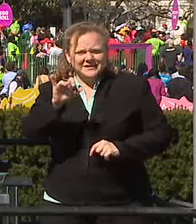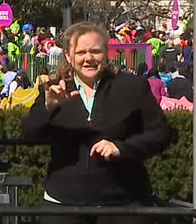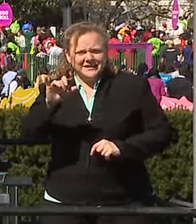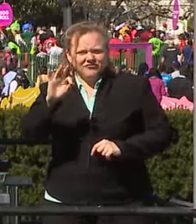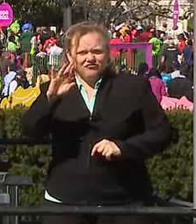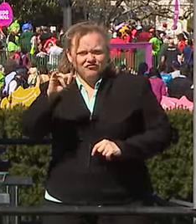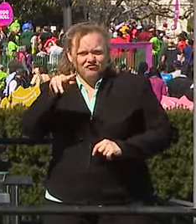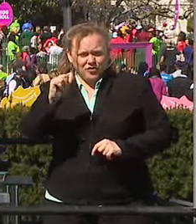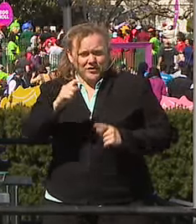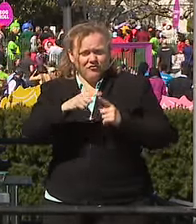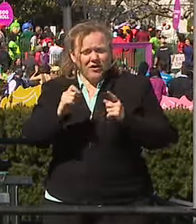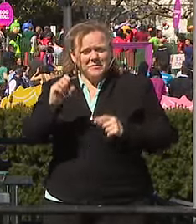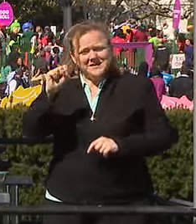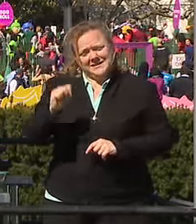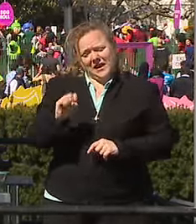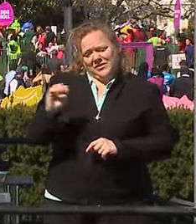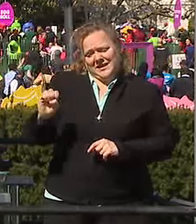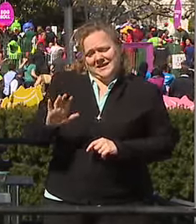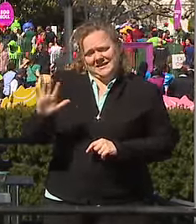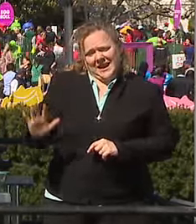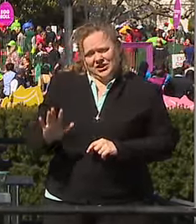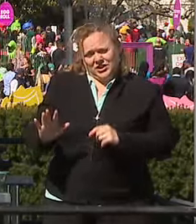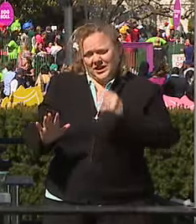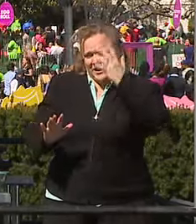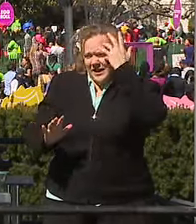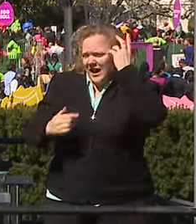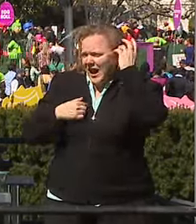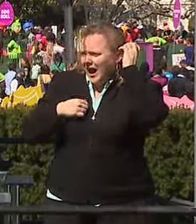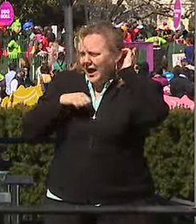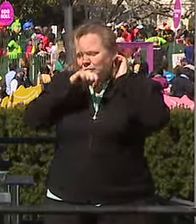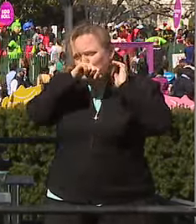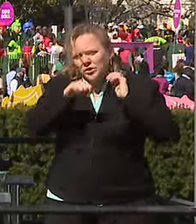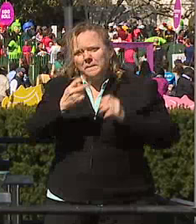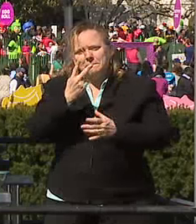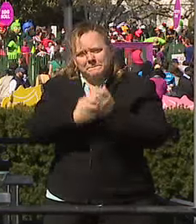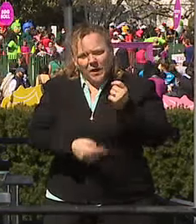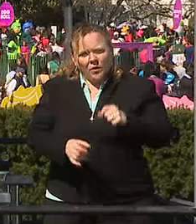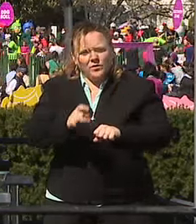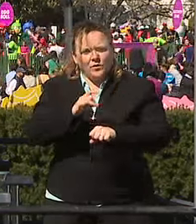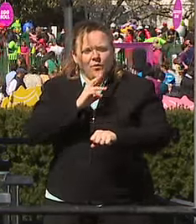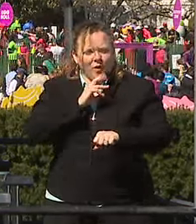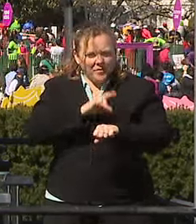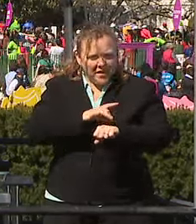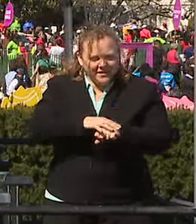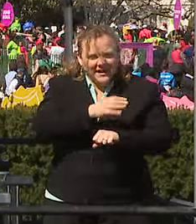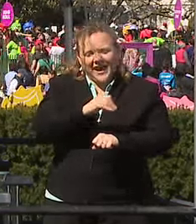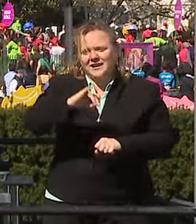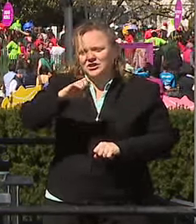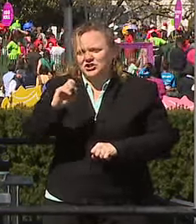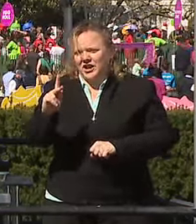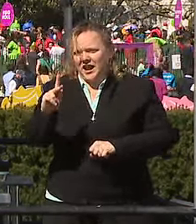So, I love watermelon and I love jackfruit. So, I think just mixing them together makes for a really healthy smoothie.